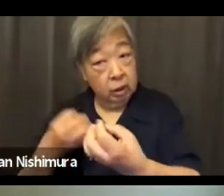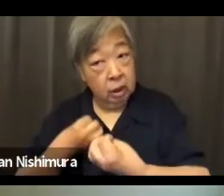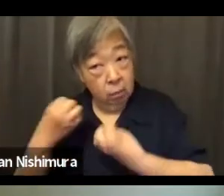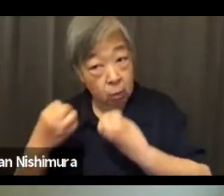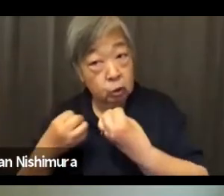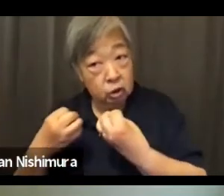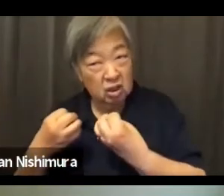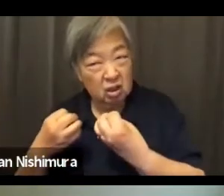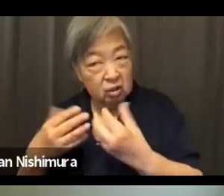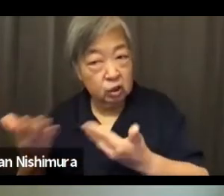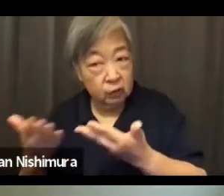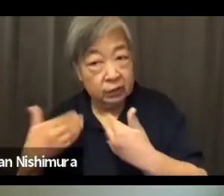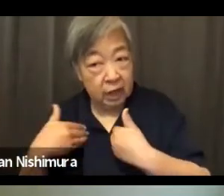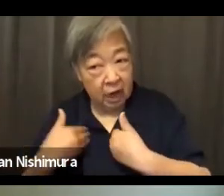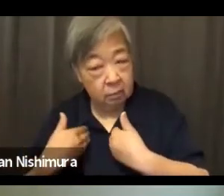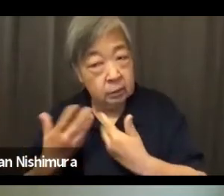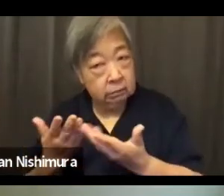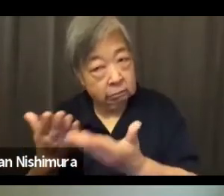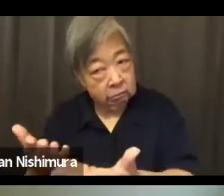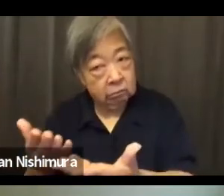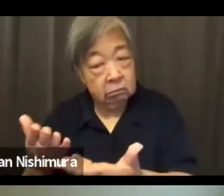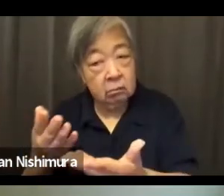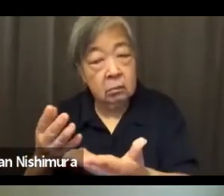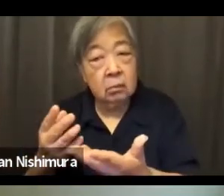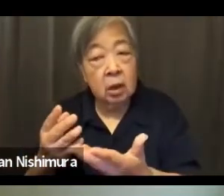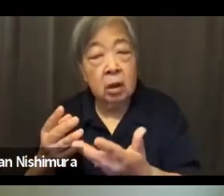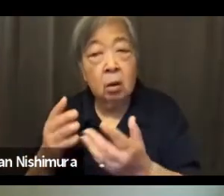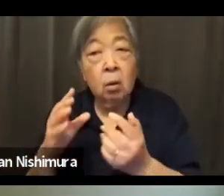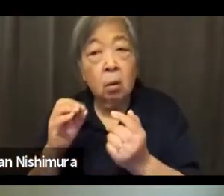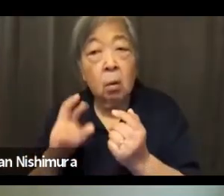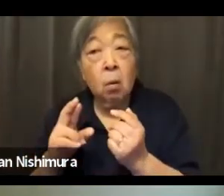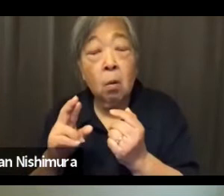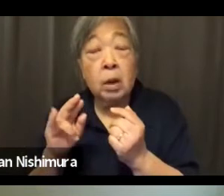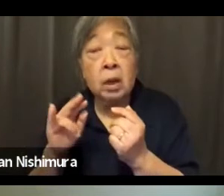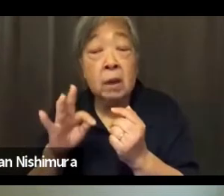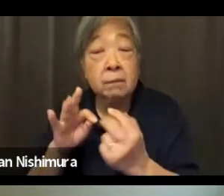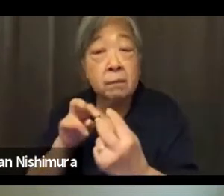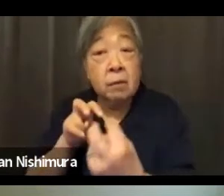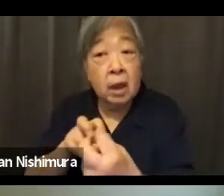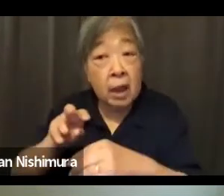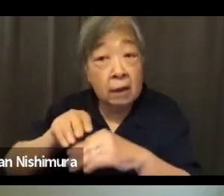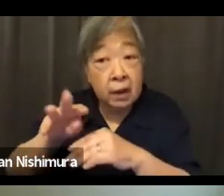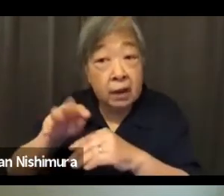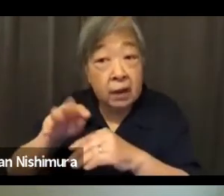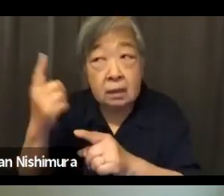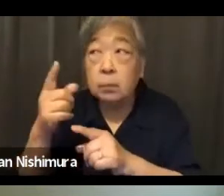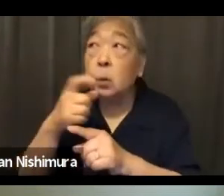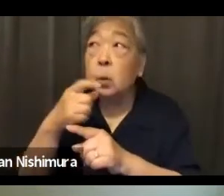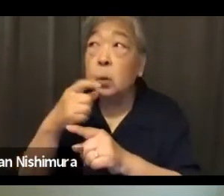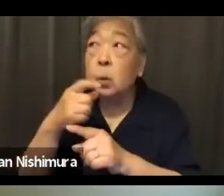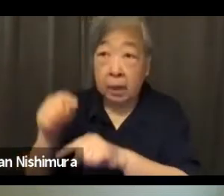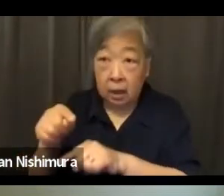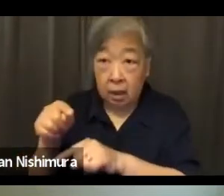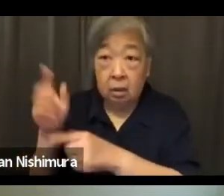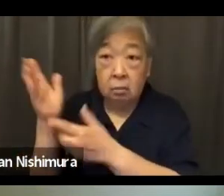or if you're actually if you're advising someone coming in with, you still will want to know